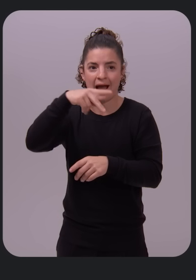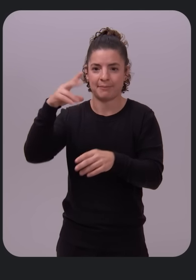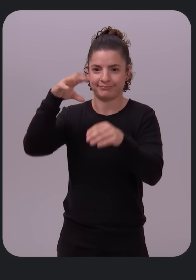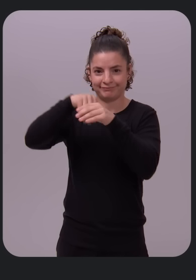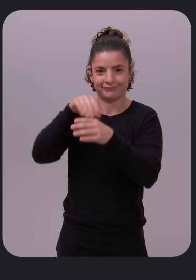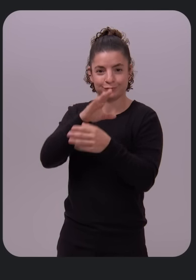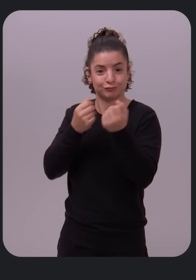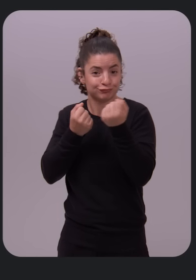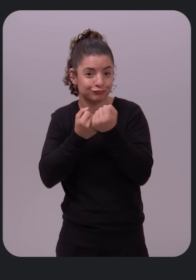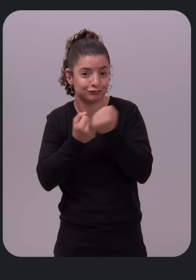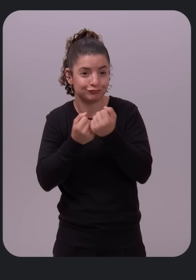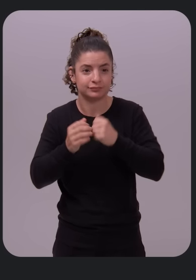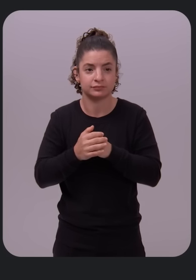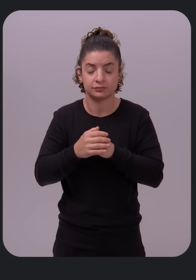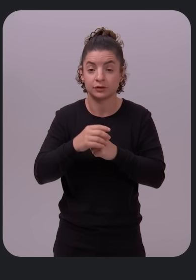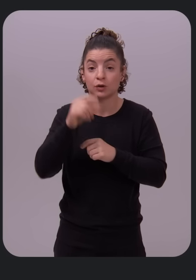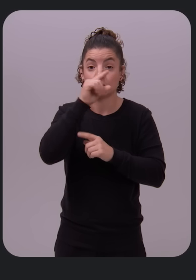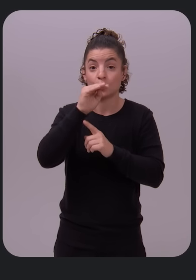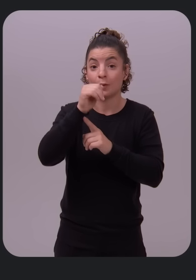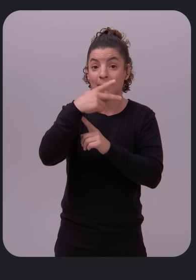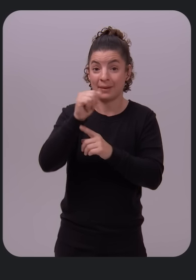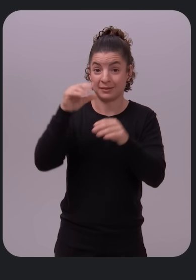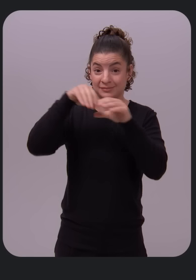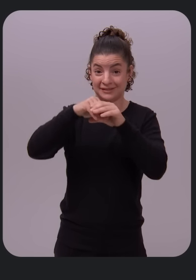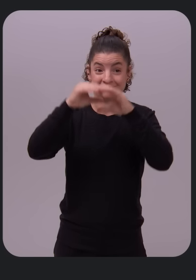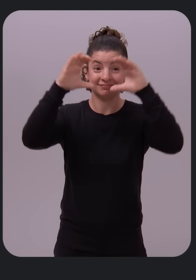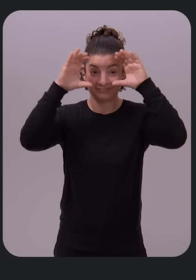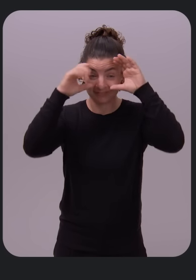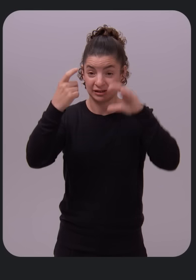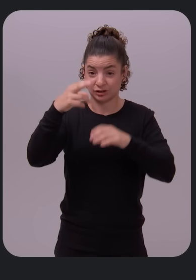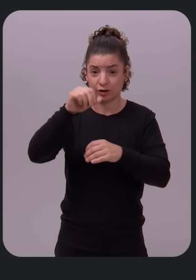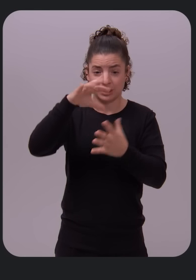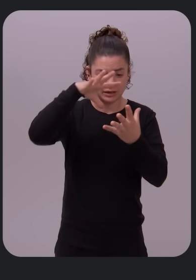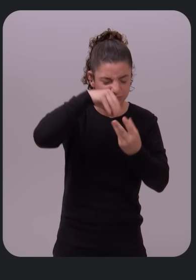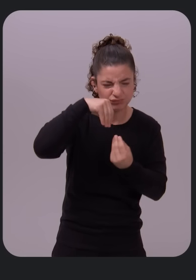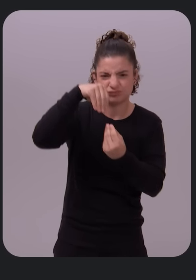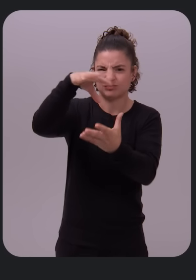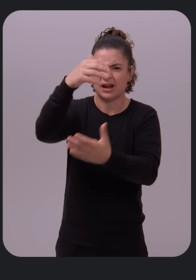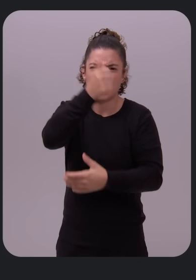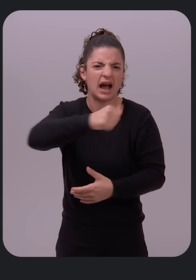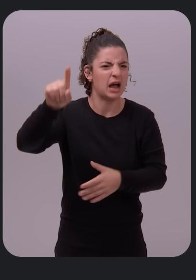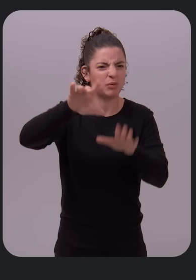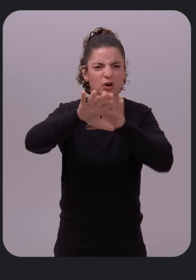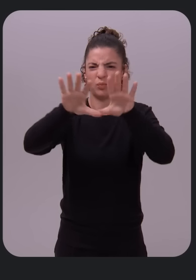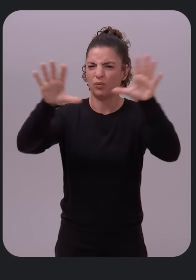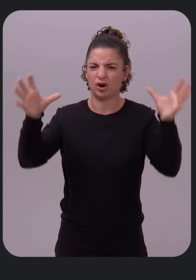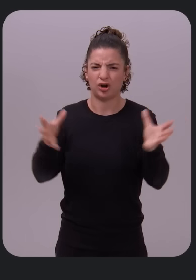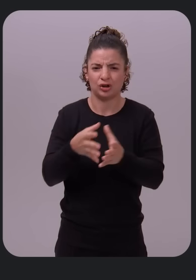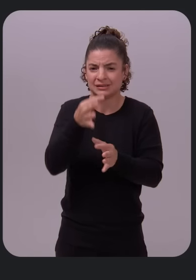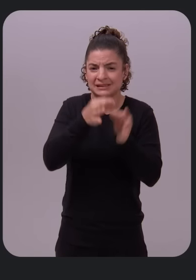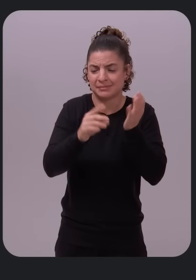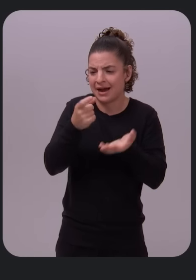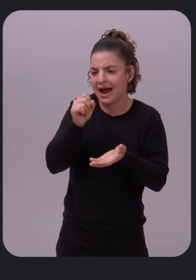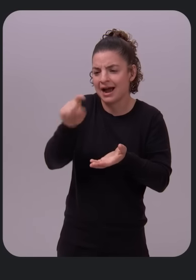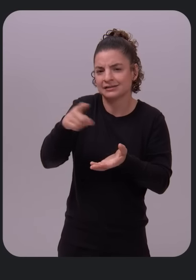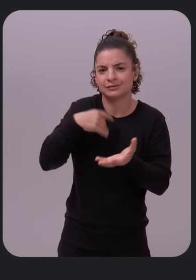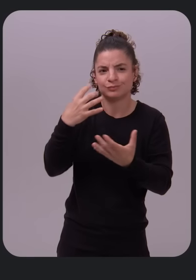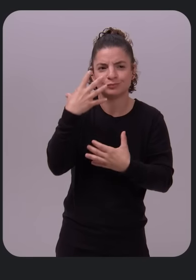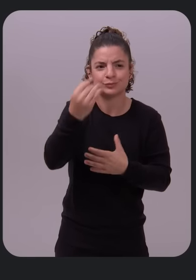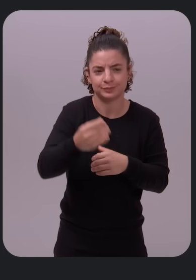With Google Maps, in XR, you can teleport anywhere in the world simply by asking Gemini to take you there.